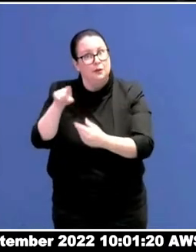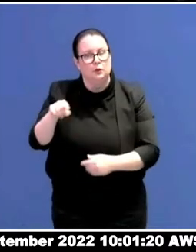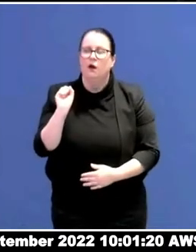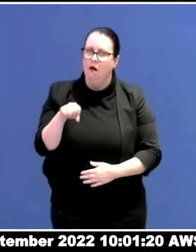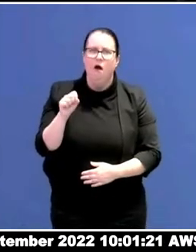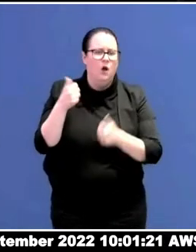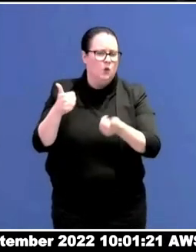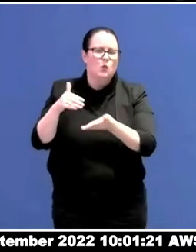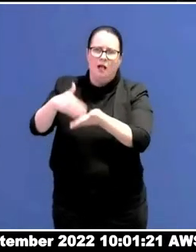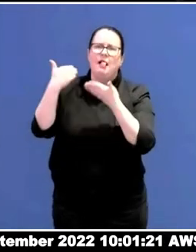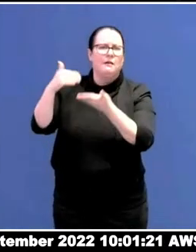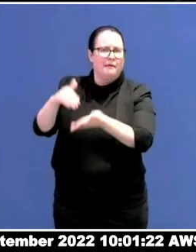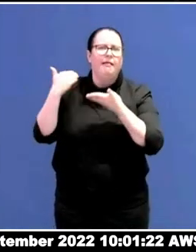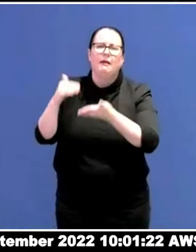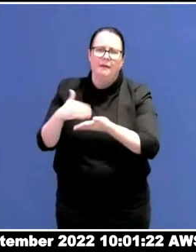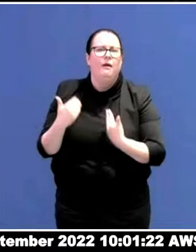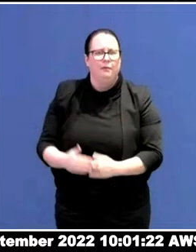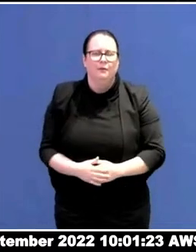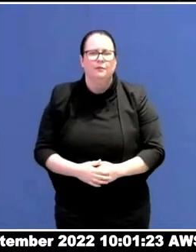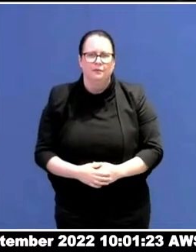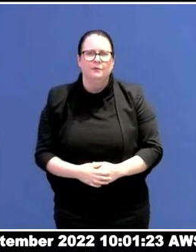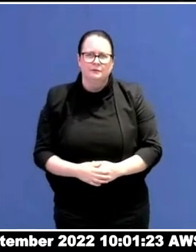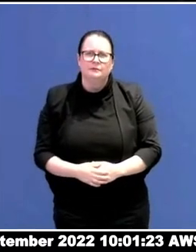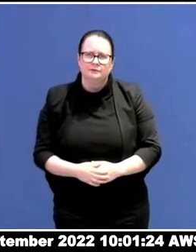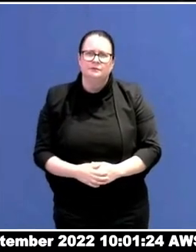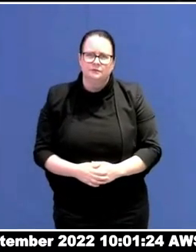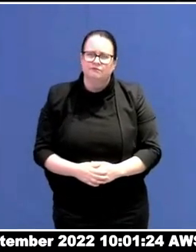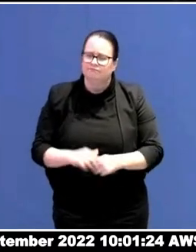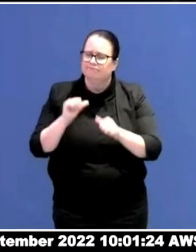No, there were many times that they provided great assistance and help.